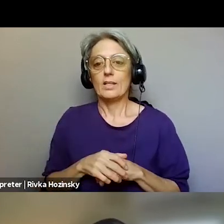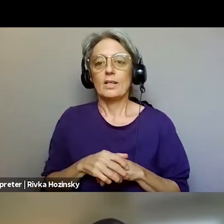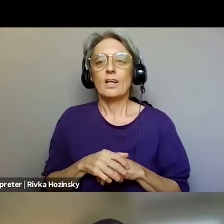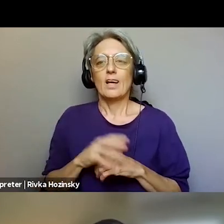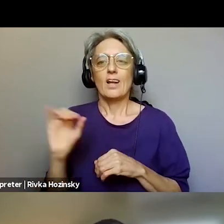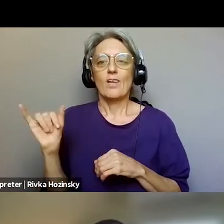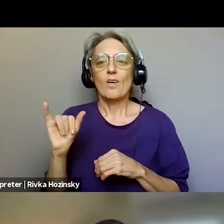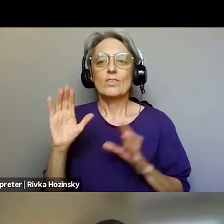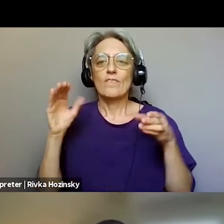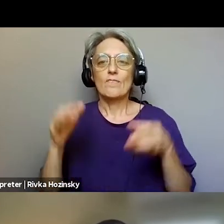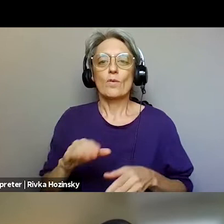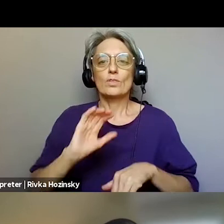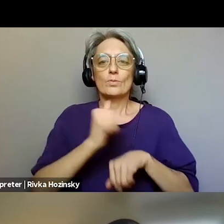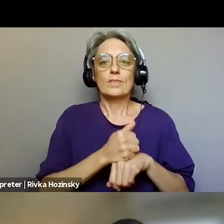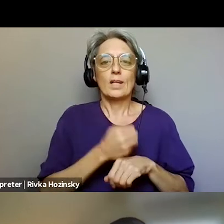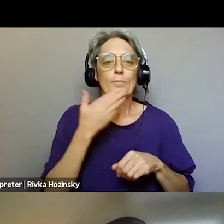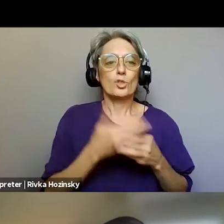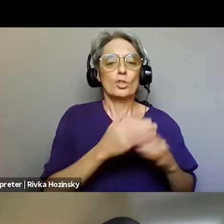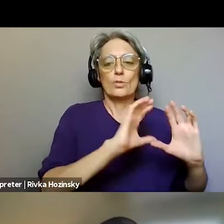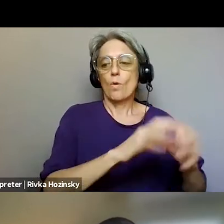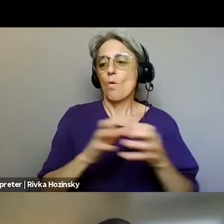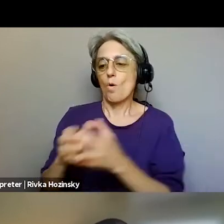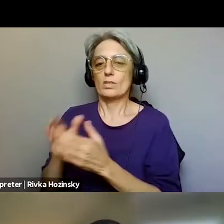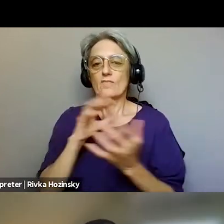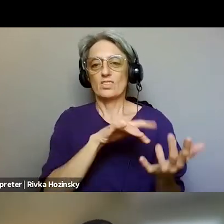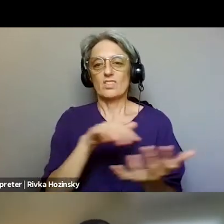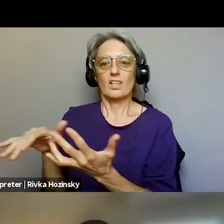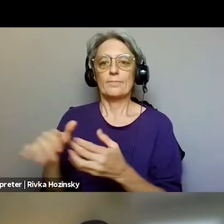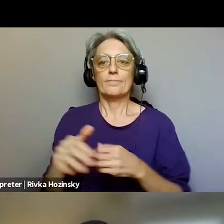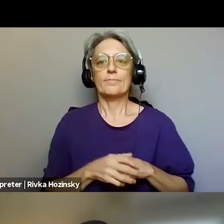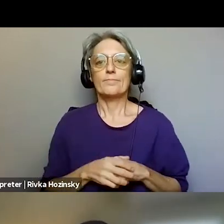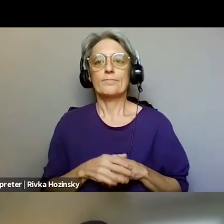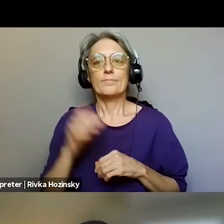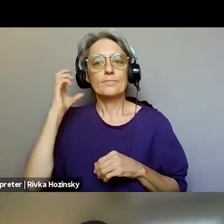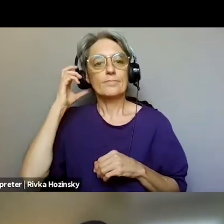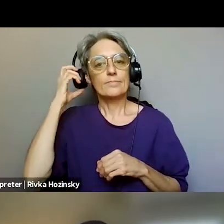[DR. HILARY BROWN:] And just to briefly add to that, I agree there's definitely a need